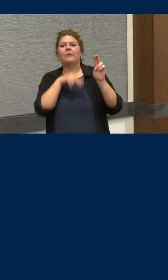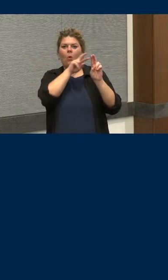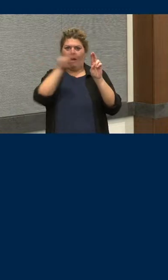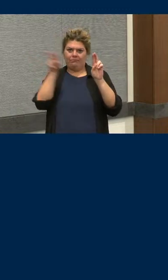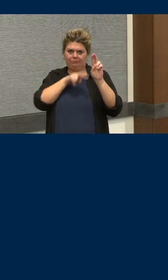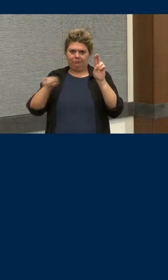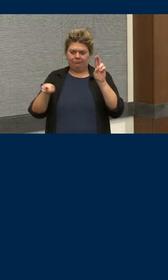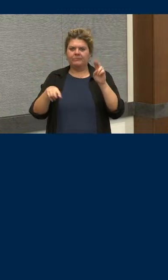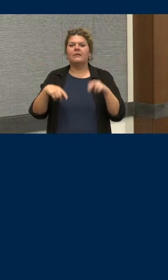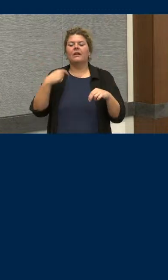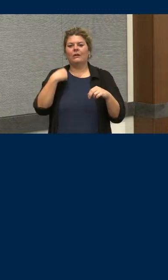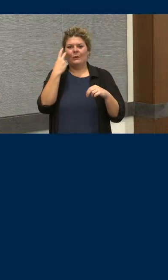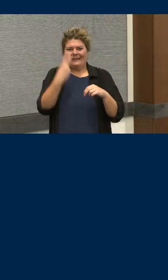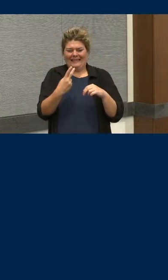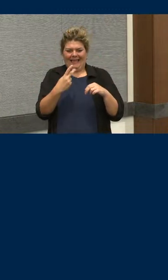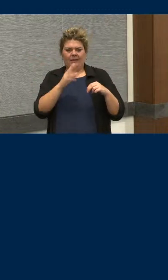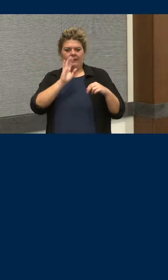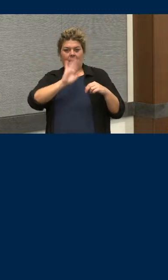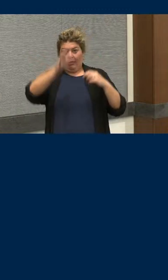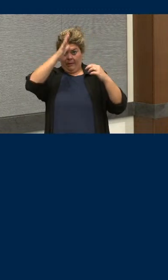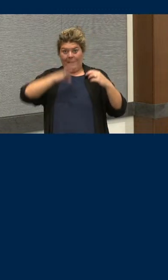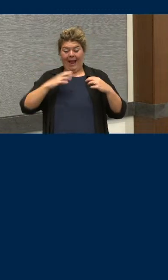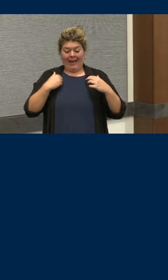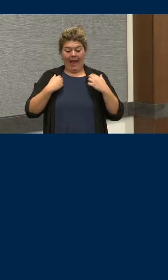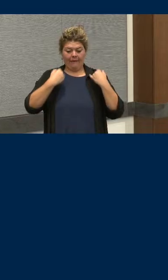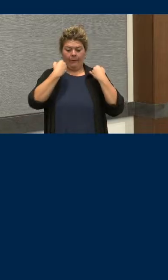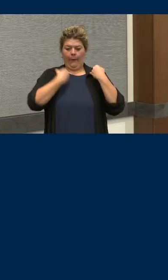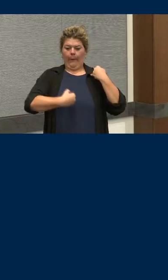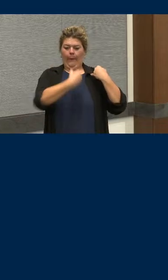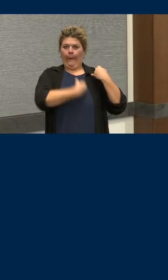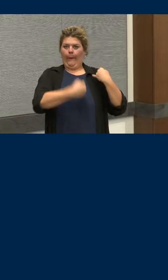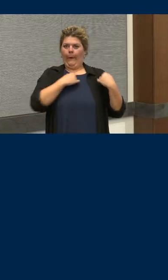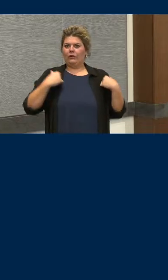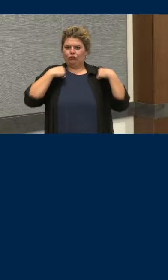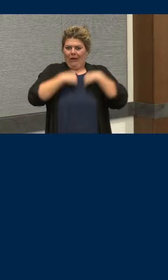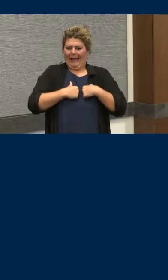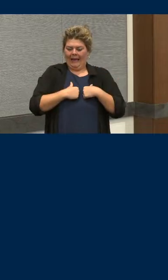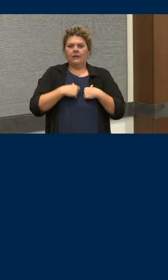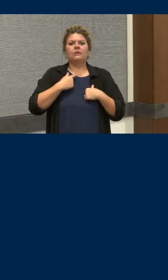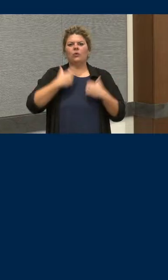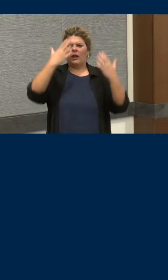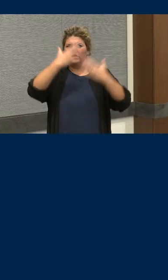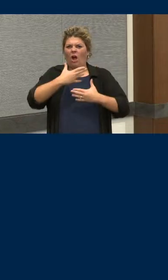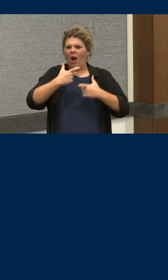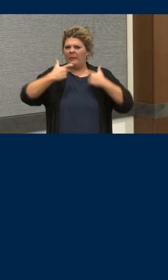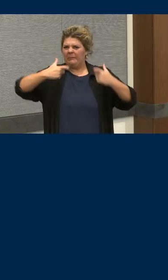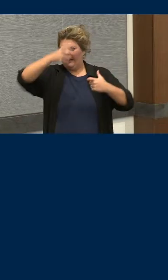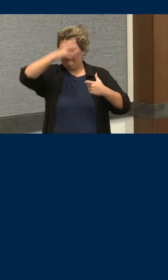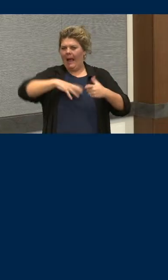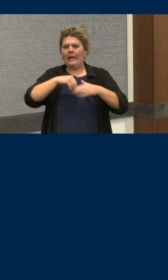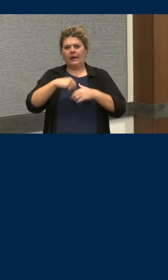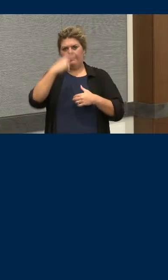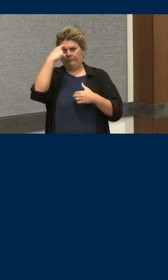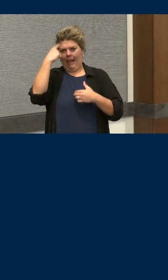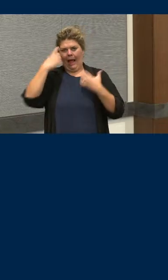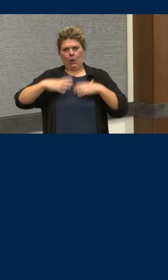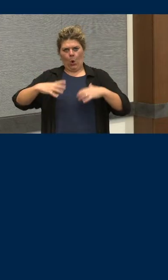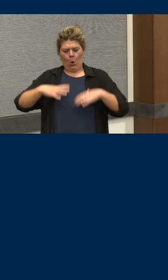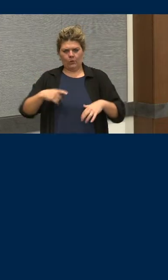wearing a neat pinstriped grey jacket to the dark mass of men dressed in black. Frank grew up